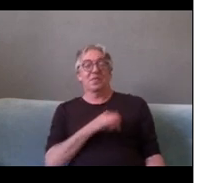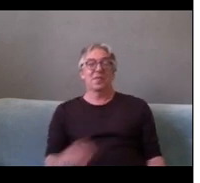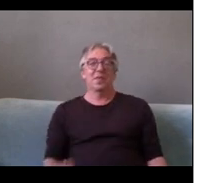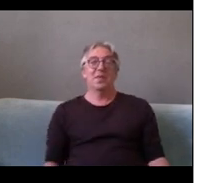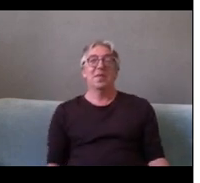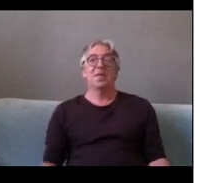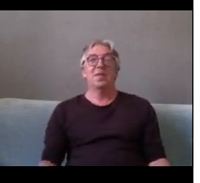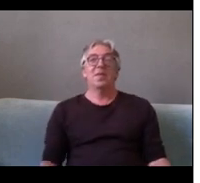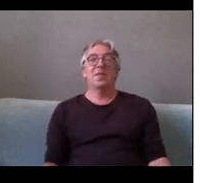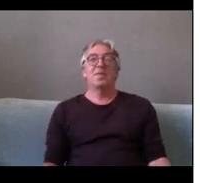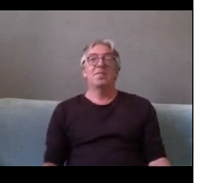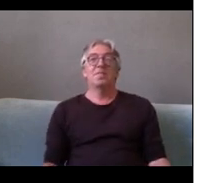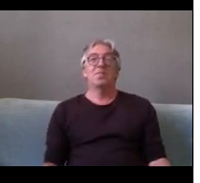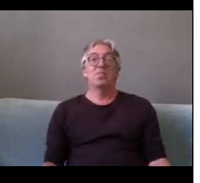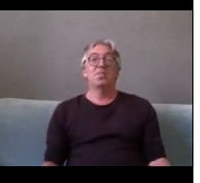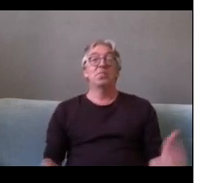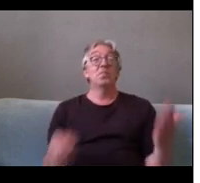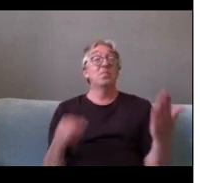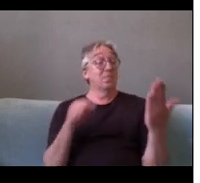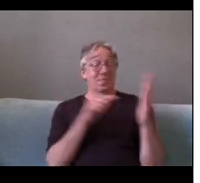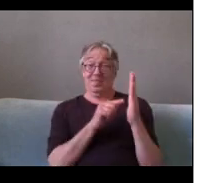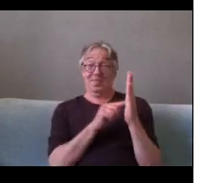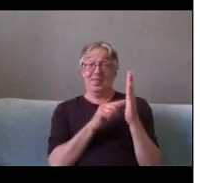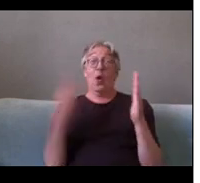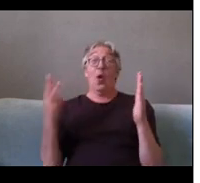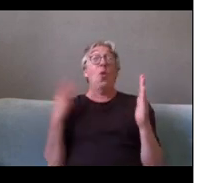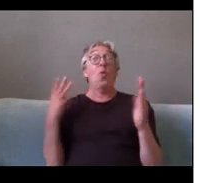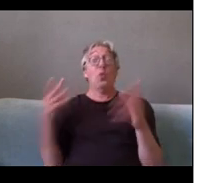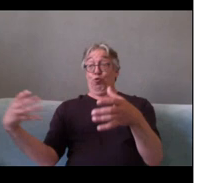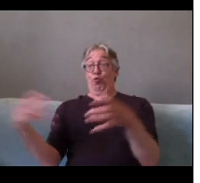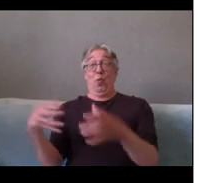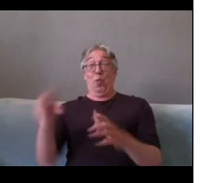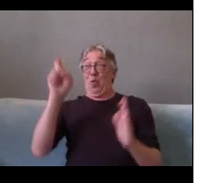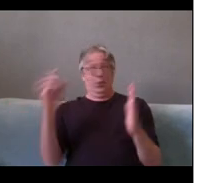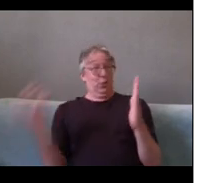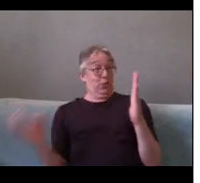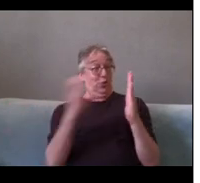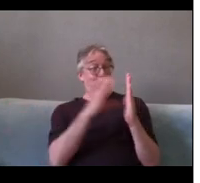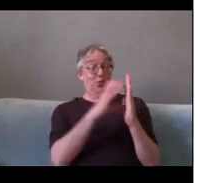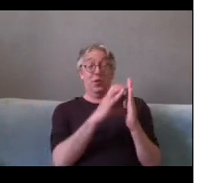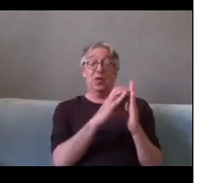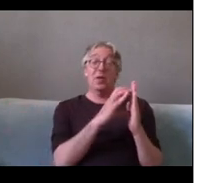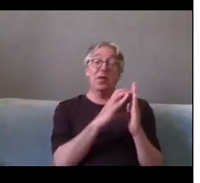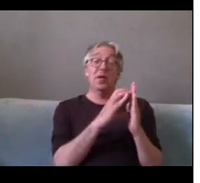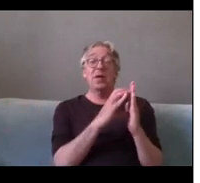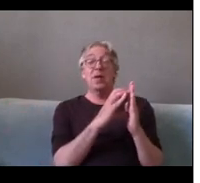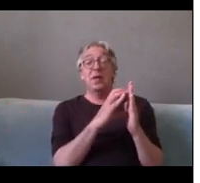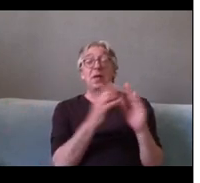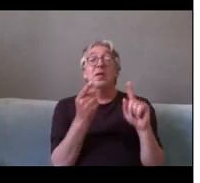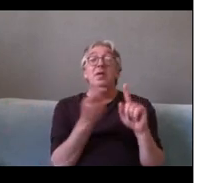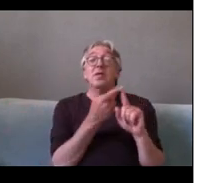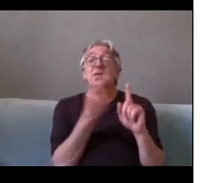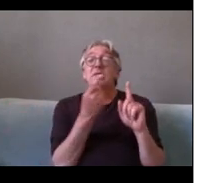in our vernacular languages, you have terms that have sometimes regulatory.